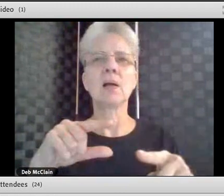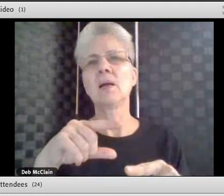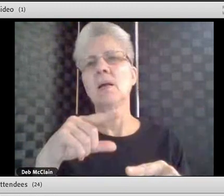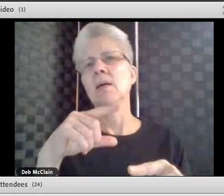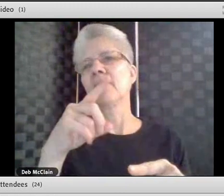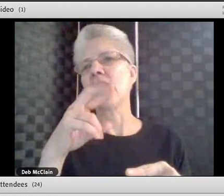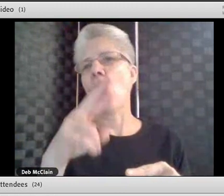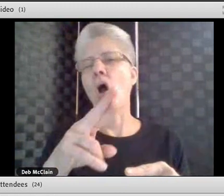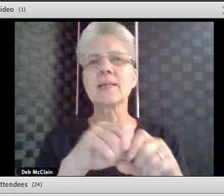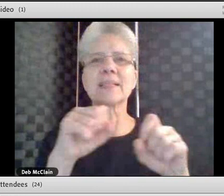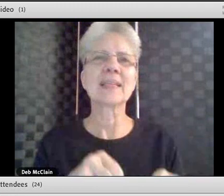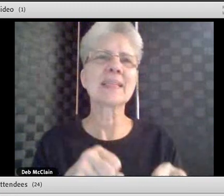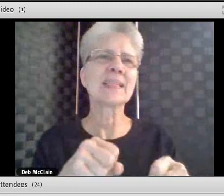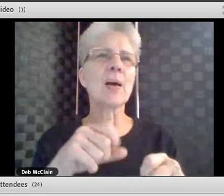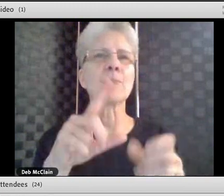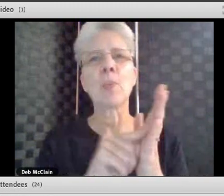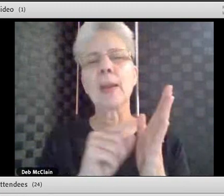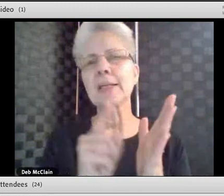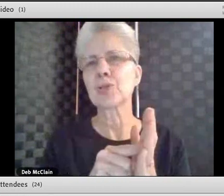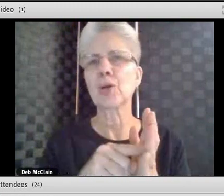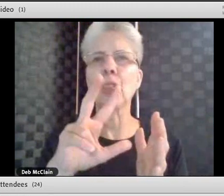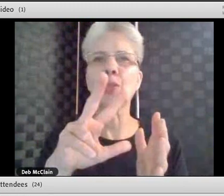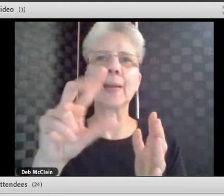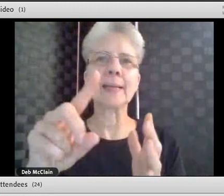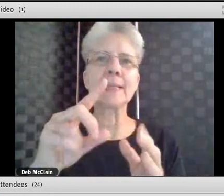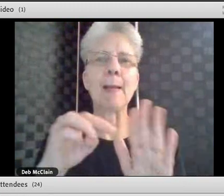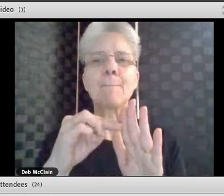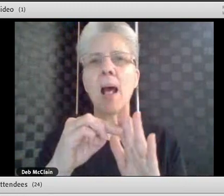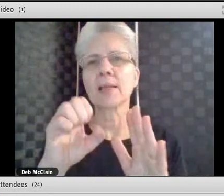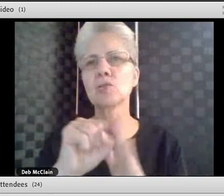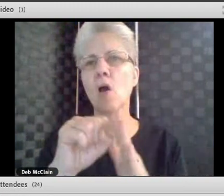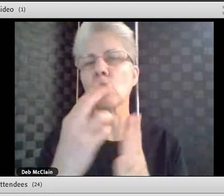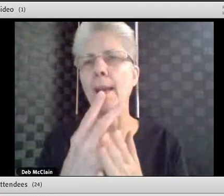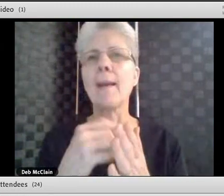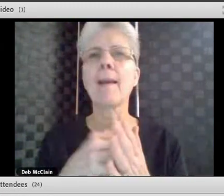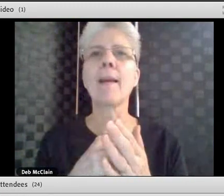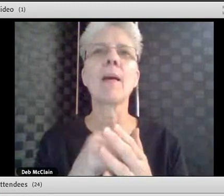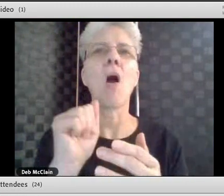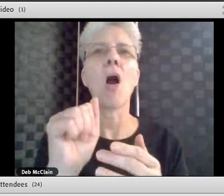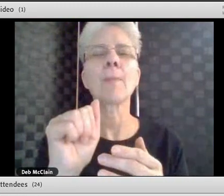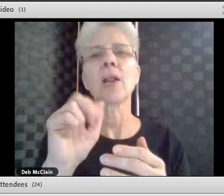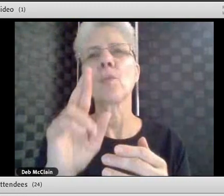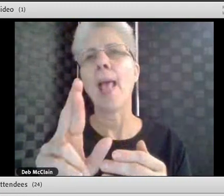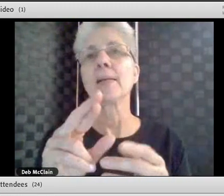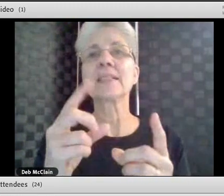It has a variety of VR systems, peripherals, and software, 3-D printer, and 3-D modeling software,